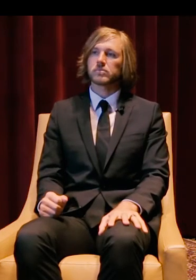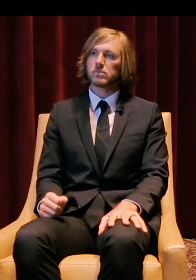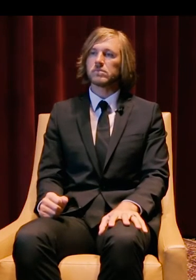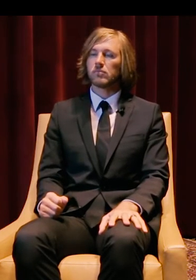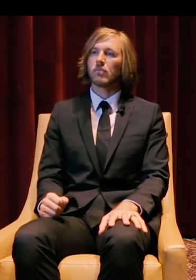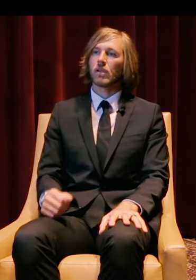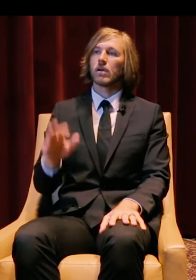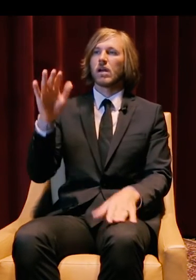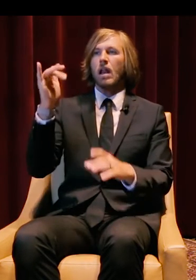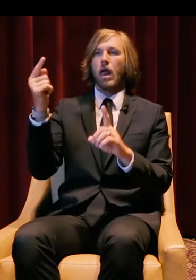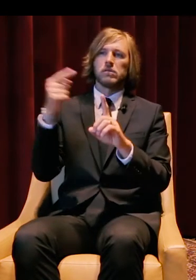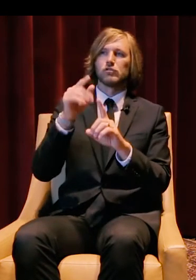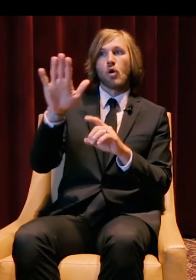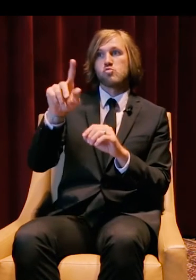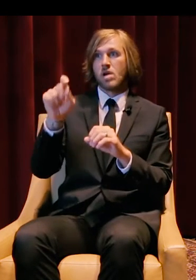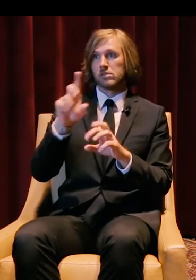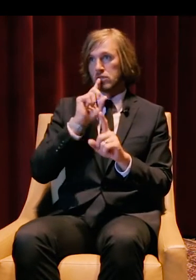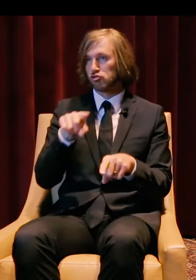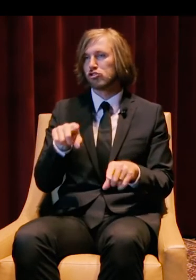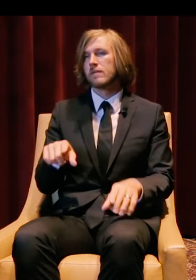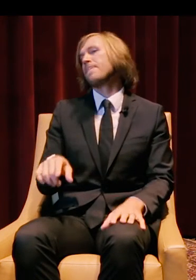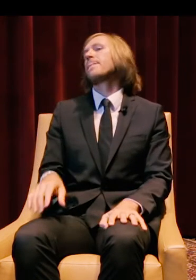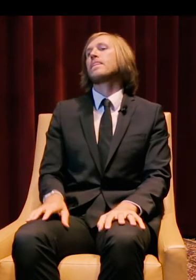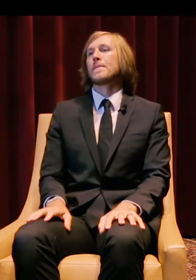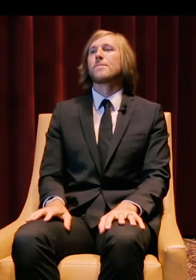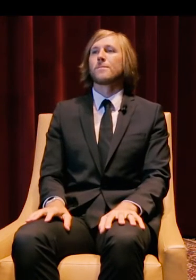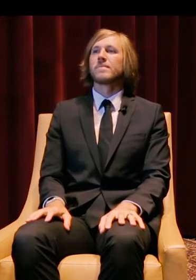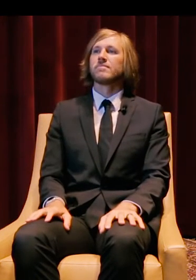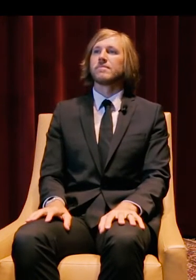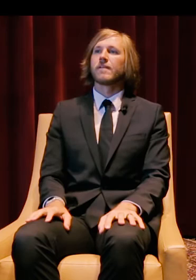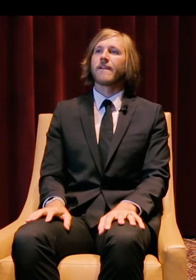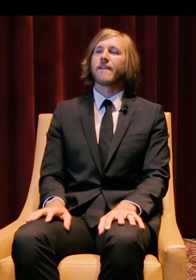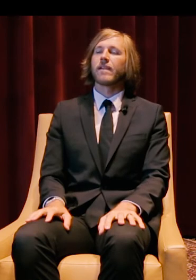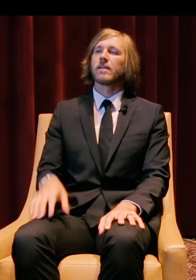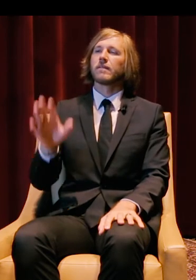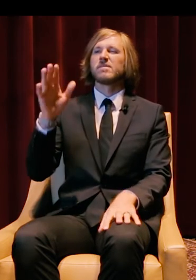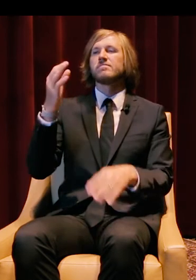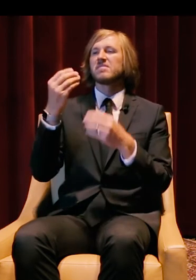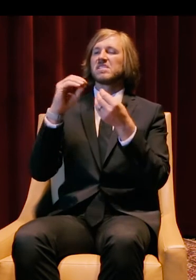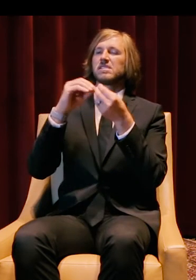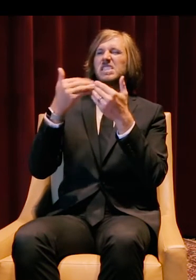To get back to your question, if, just for easy figures,